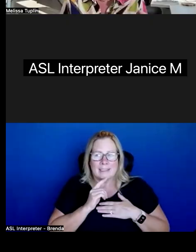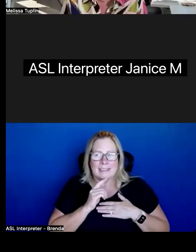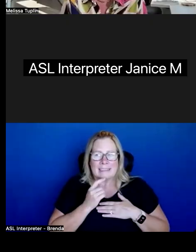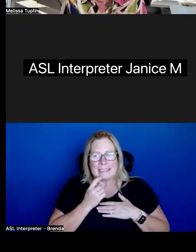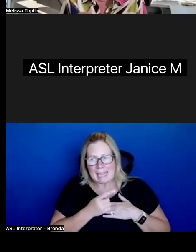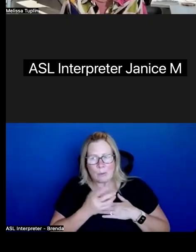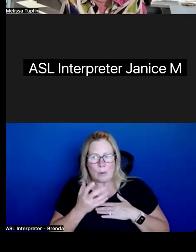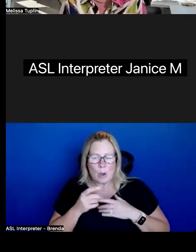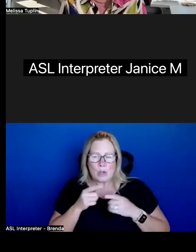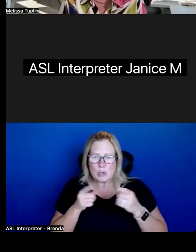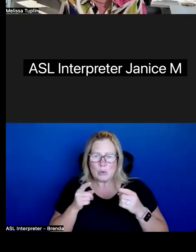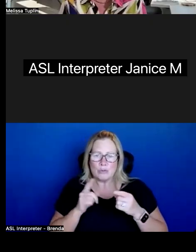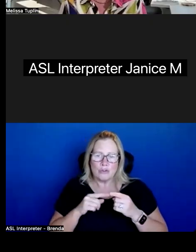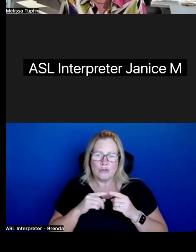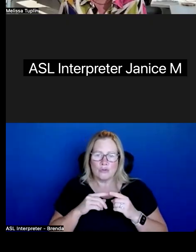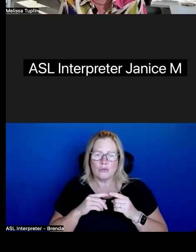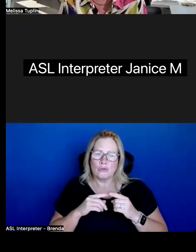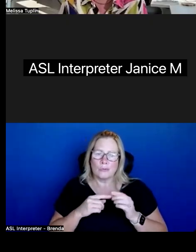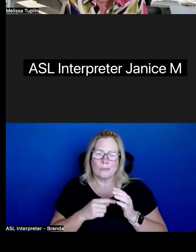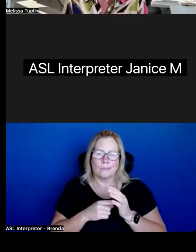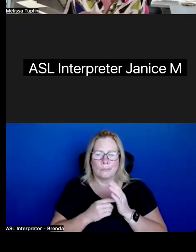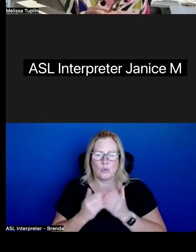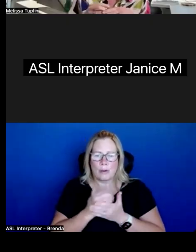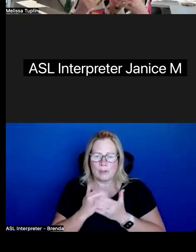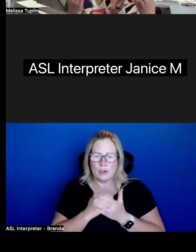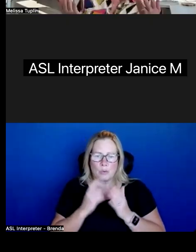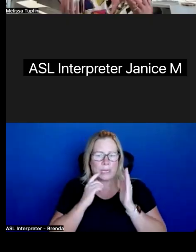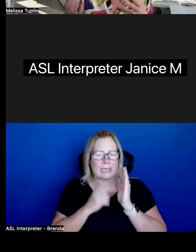deeply into your revenue recognition models in this section, like I said,